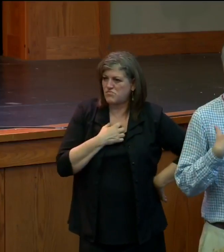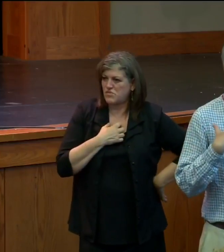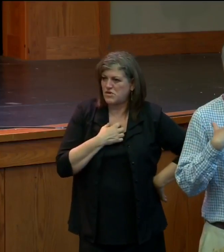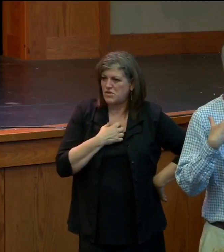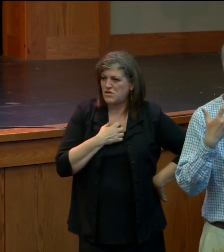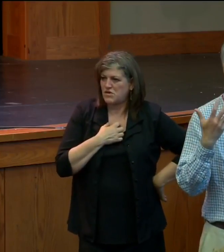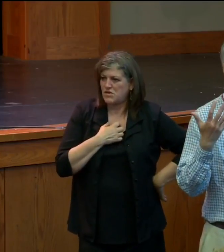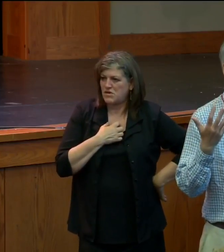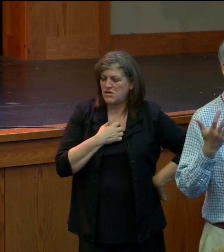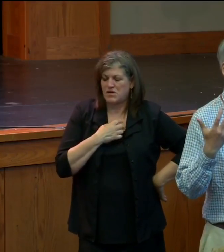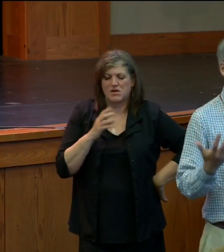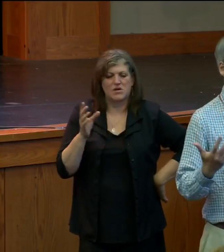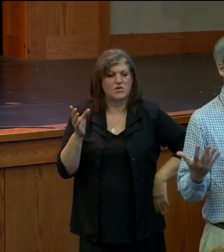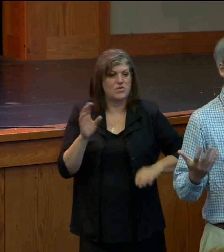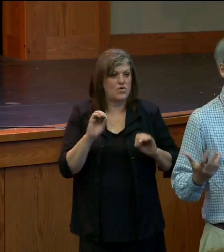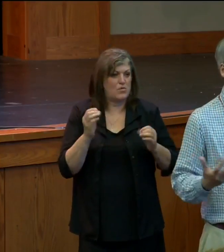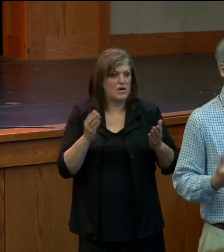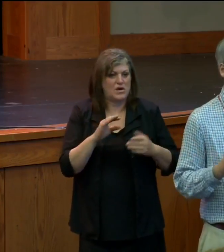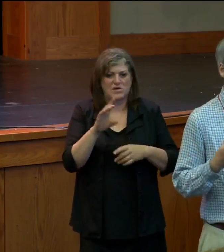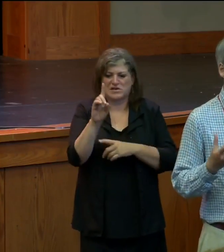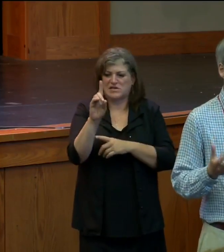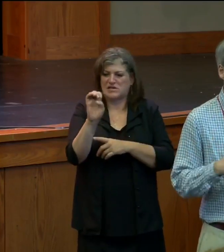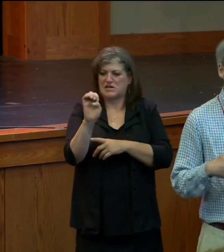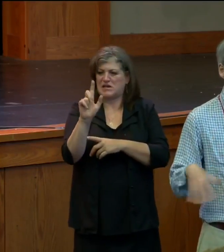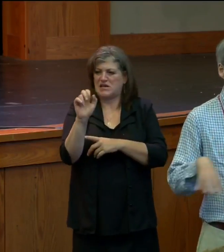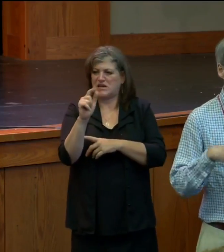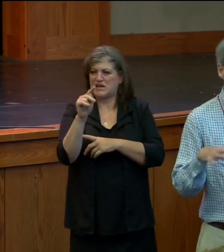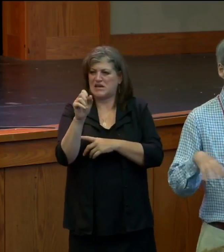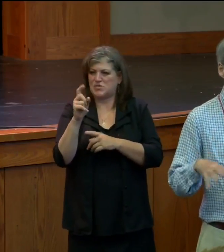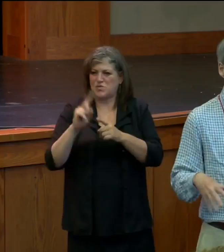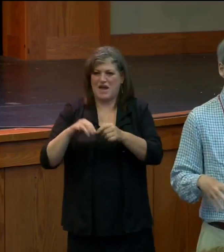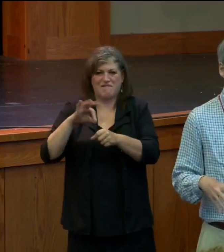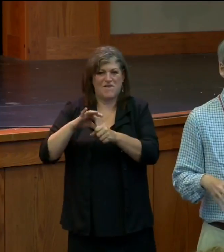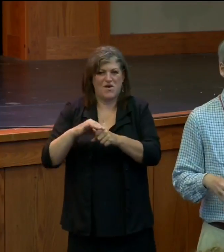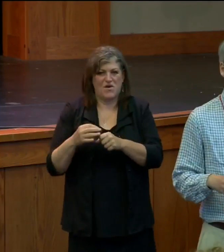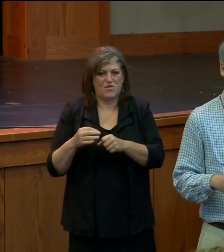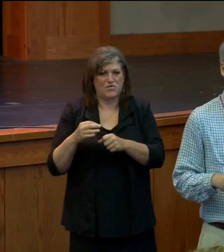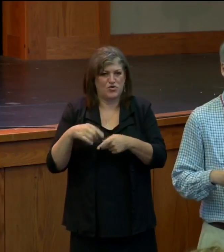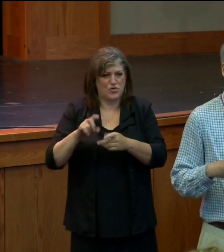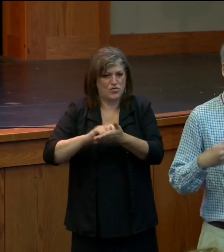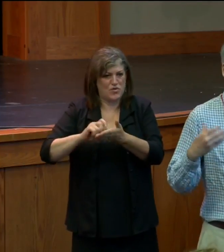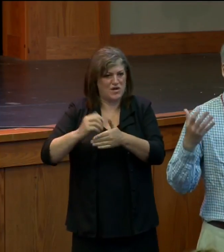NONE OF US AS DELEGATES HAVE A VOTE AT ANY POINT DURING THE WRITING PROCESS.